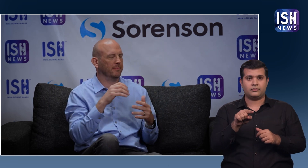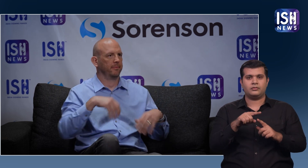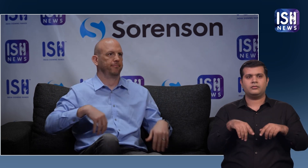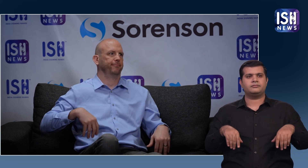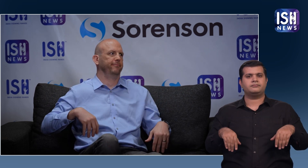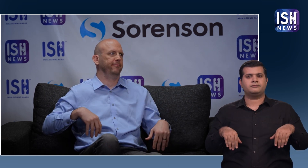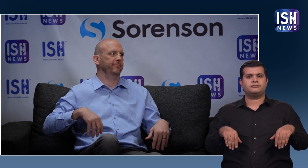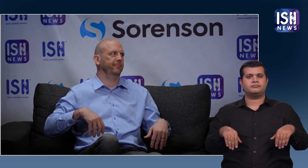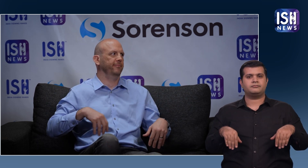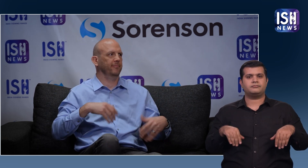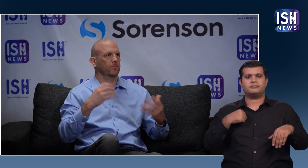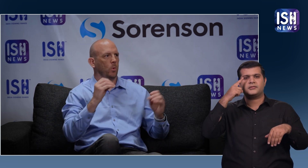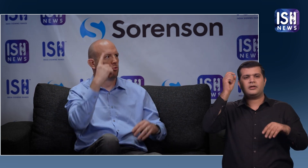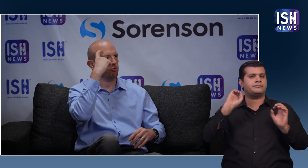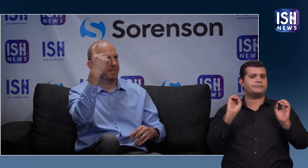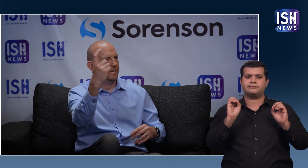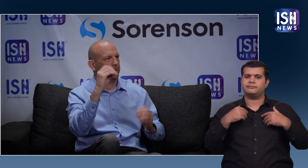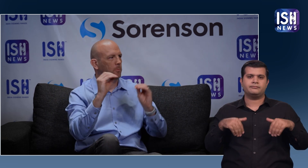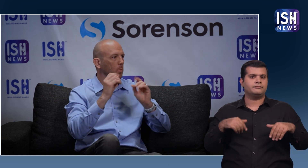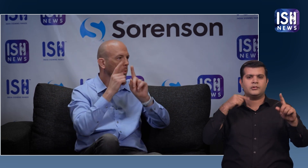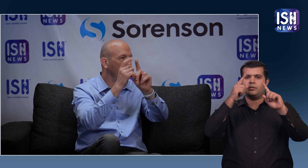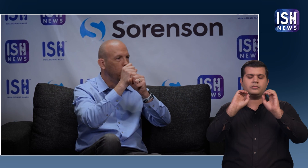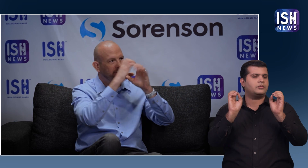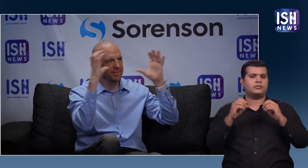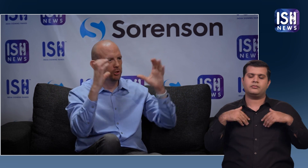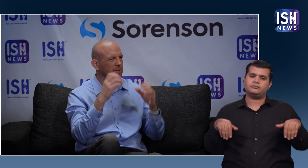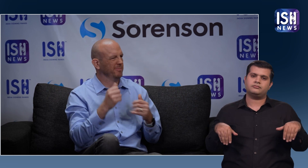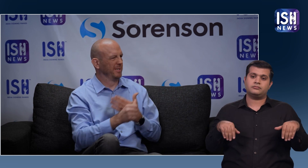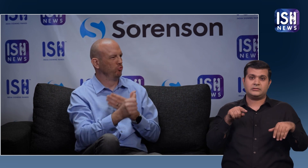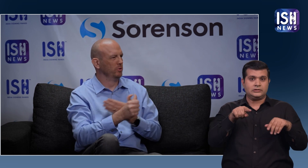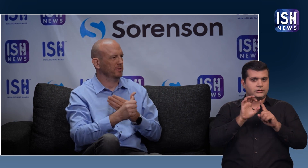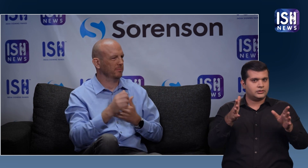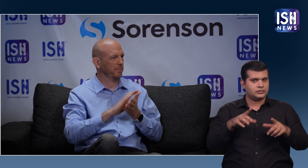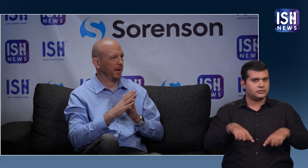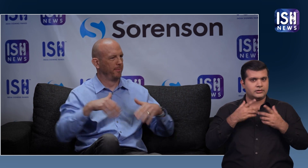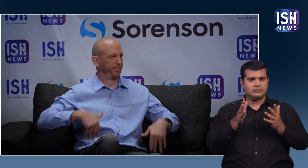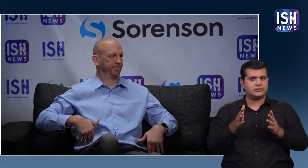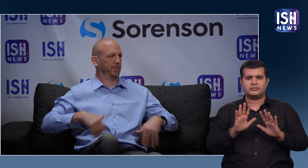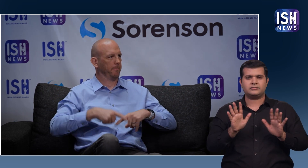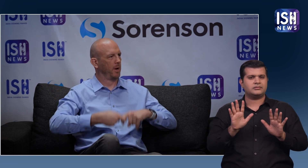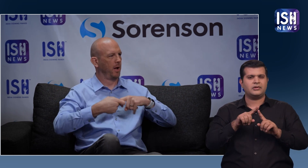Sitting idle without a dream or goals or a vision is dangerous pausing your life.